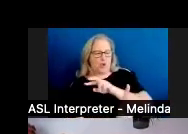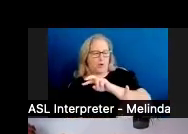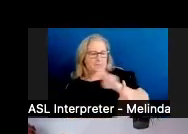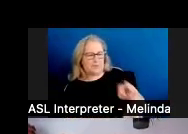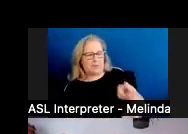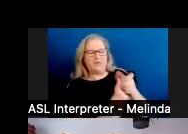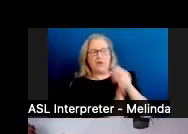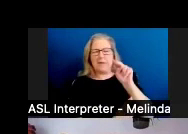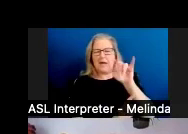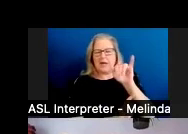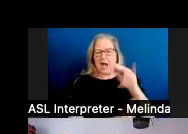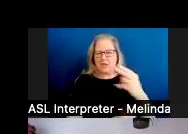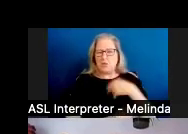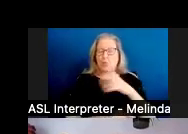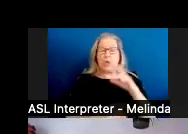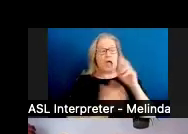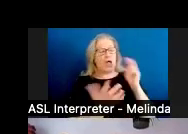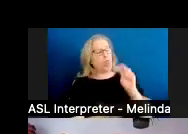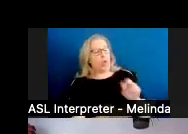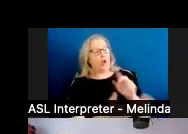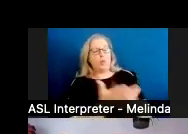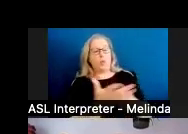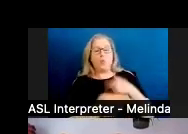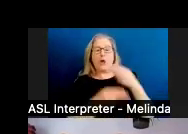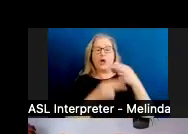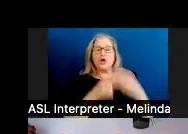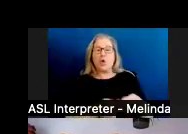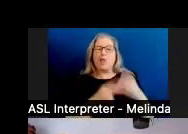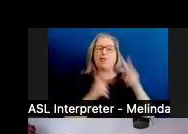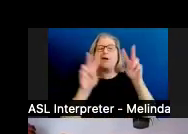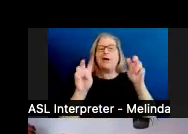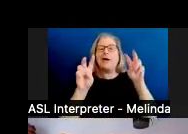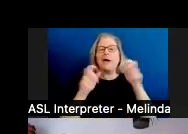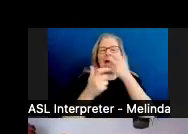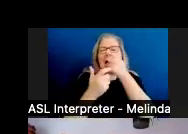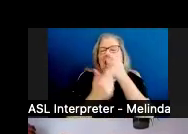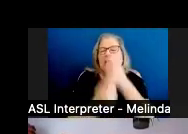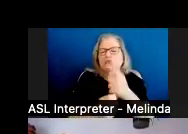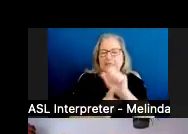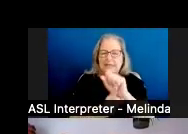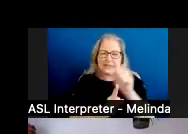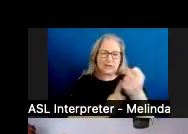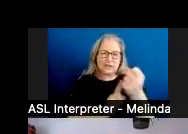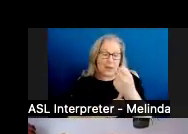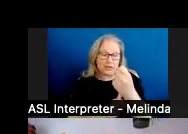when we look at what we call interesting situations, is what we're going to do in this advanced administrative topic.